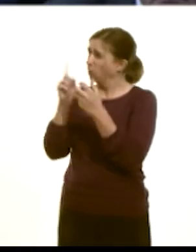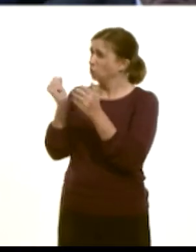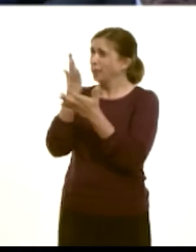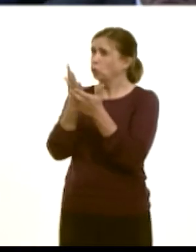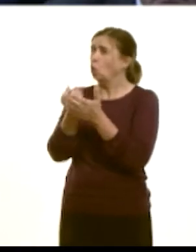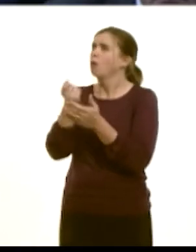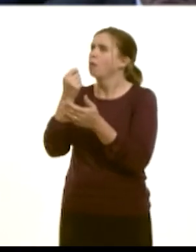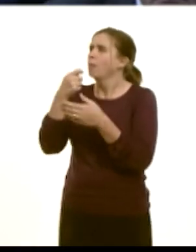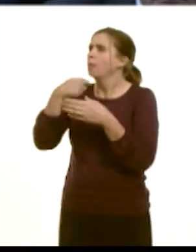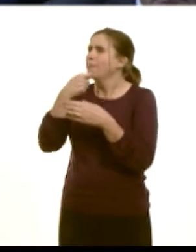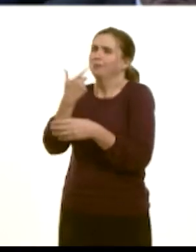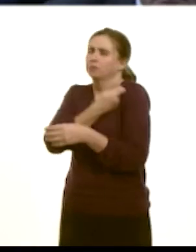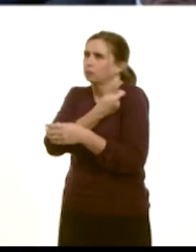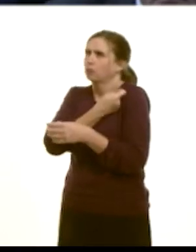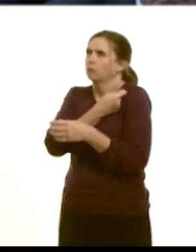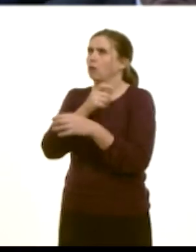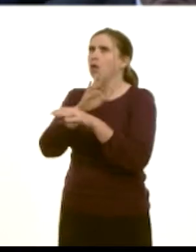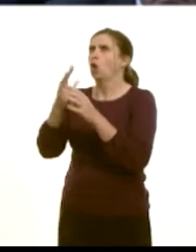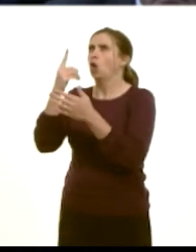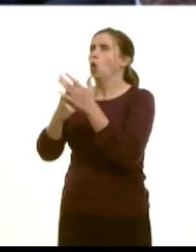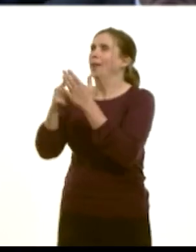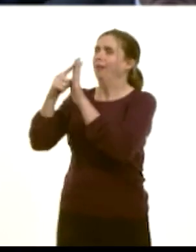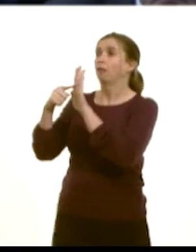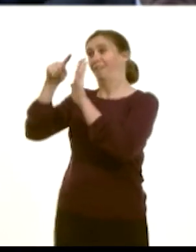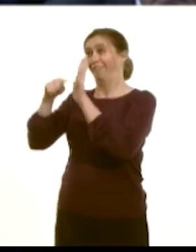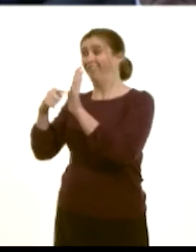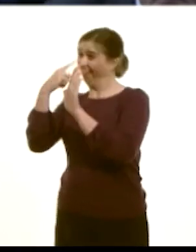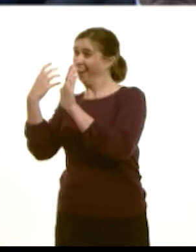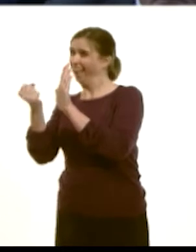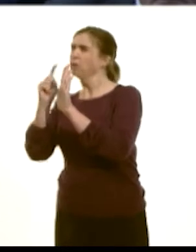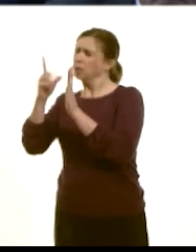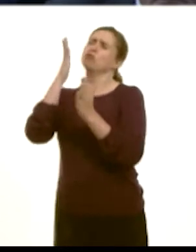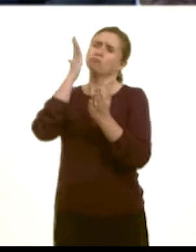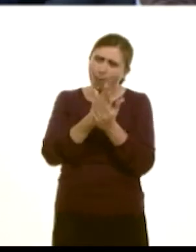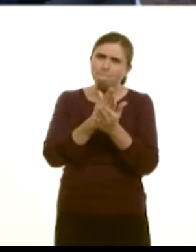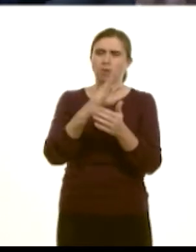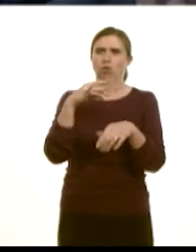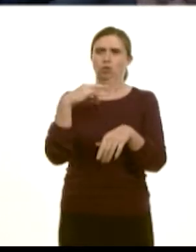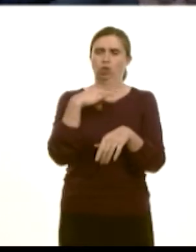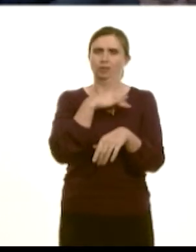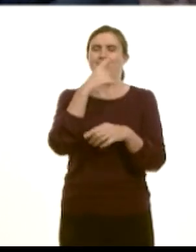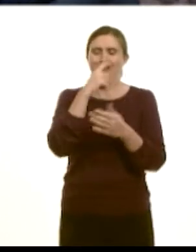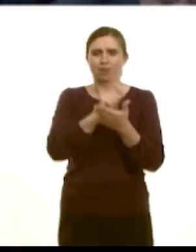not simply listed on formulary by local health boards, but are actually available for clinicians to prescribe to their patients?